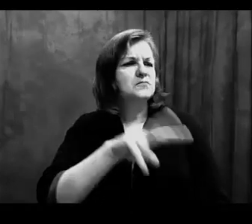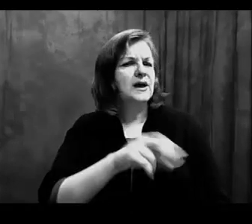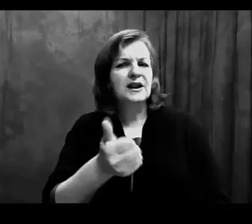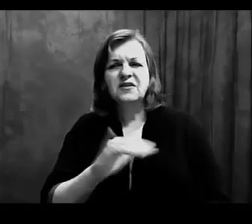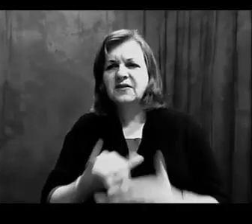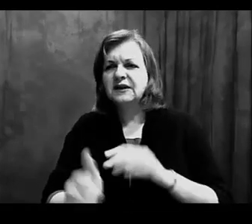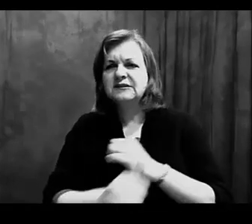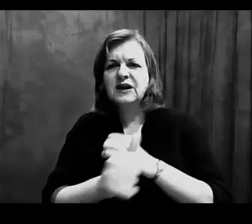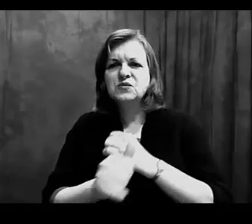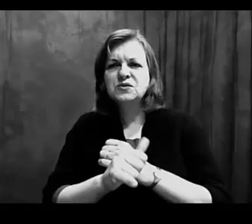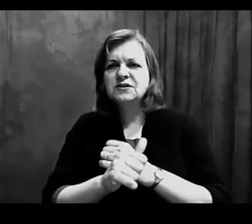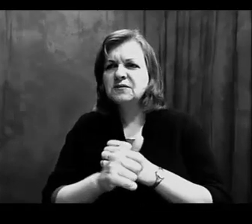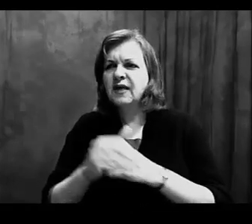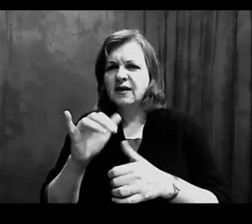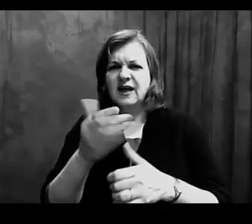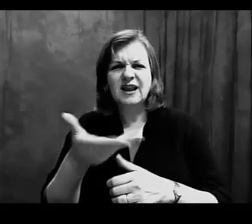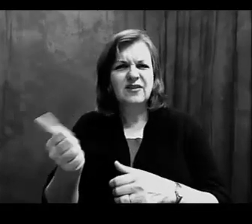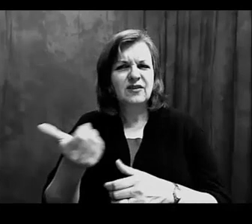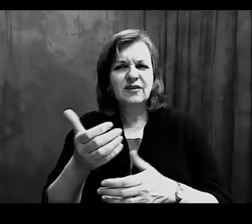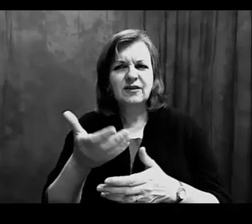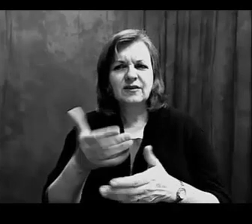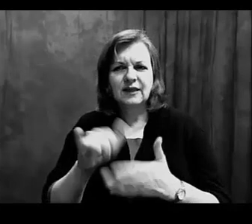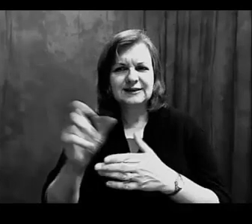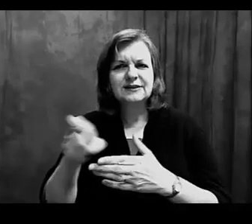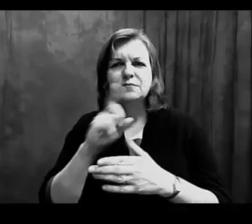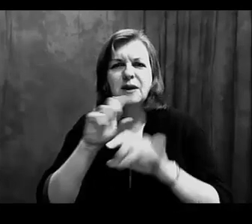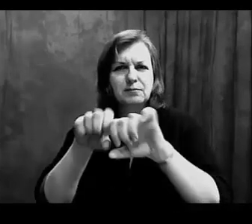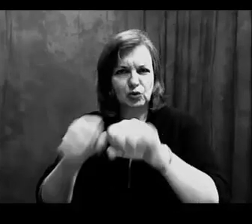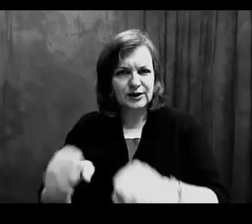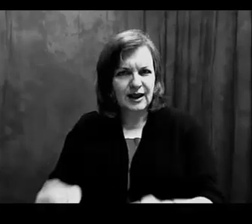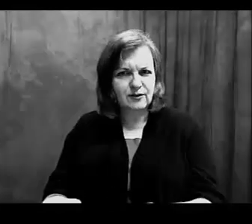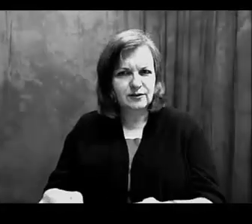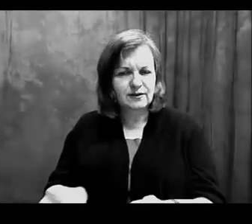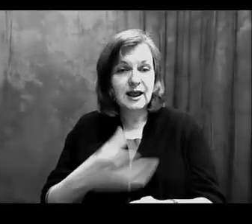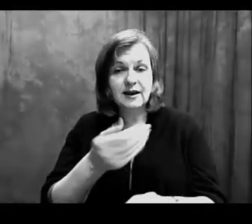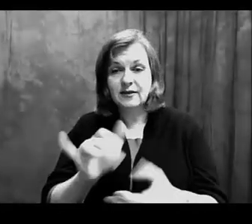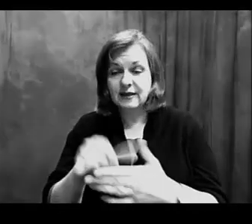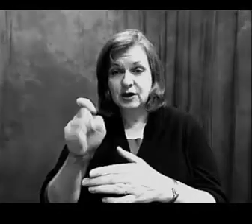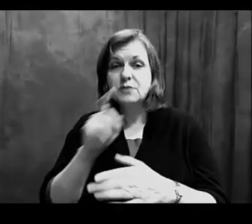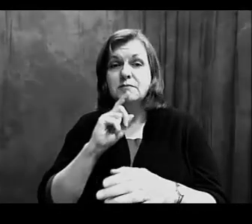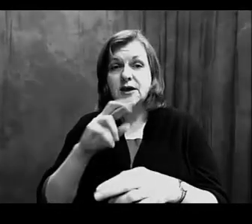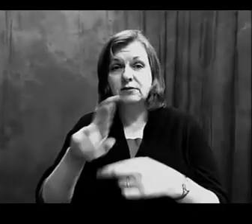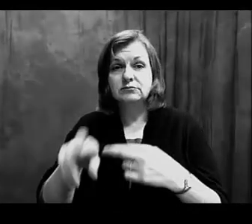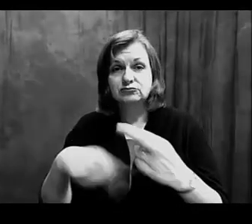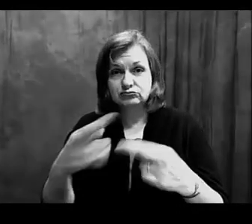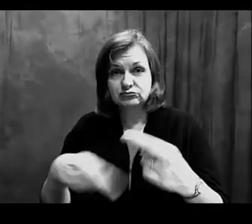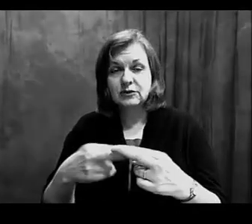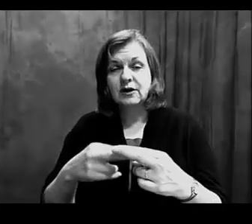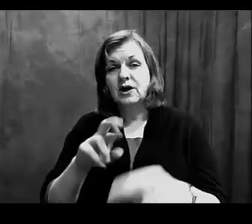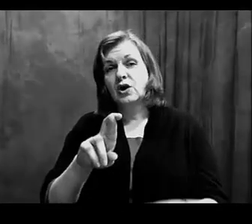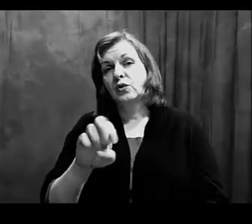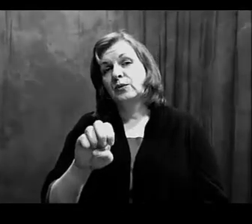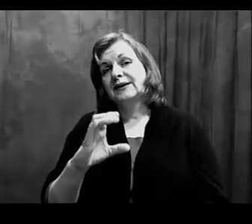to look for anything that's dangerous anything that needs to be broken down